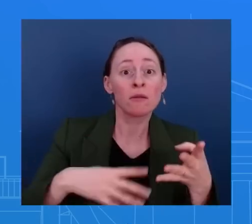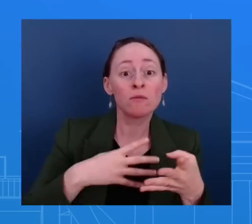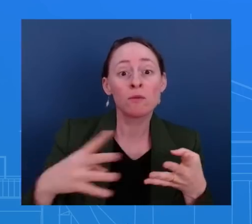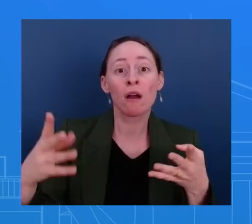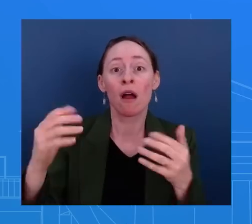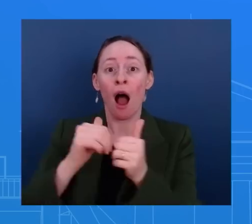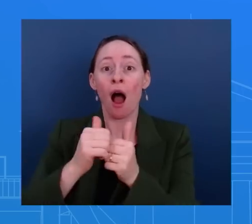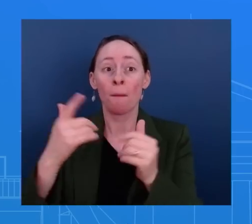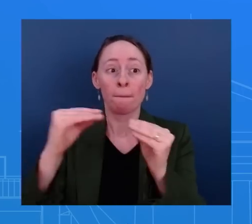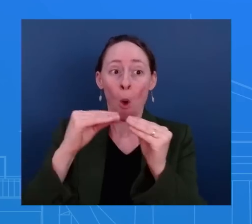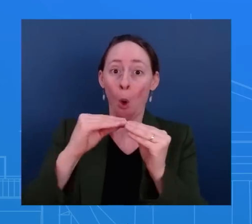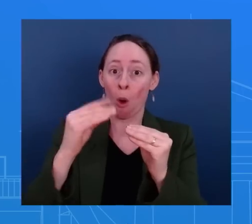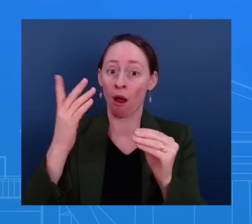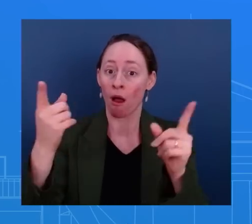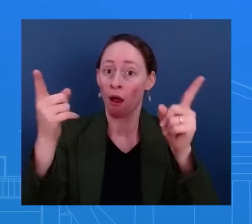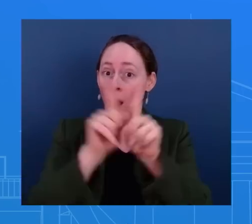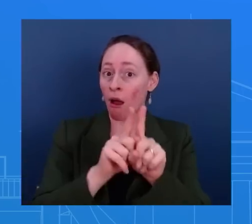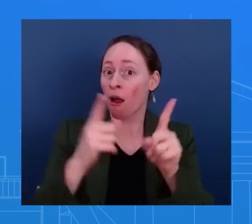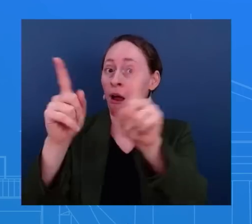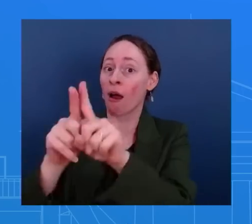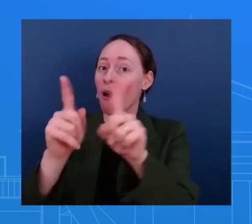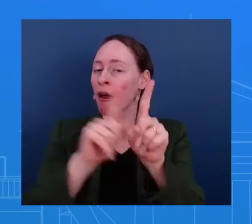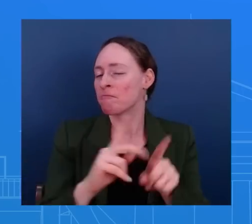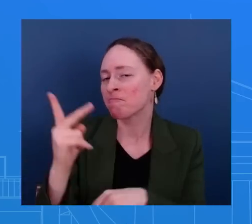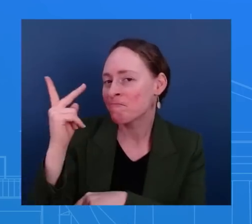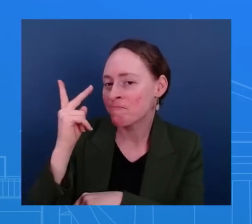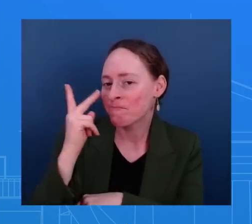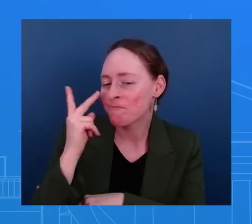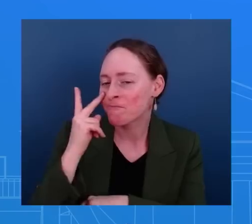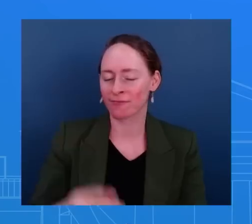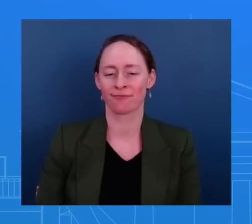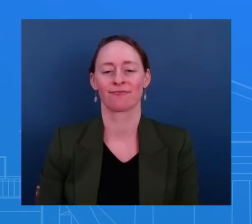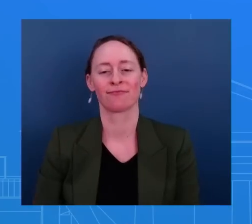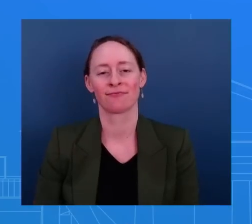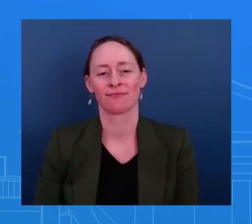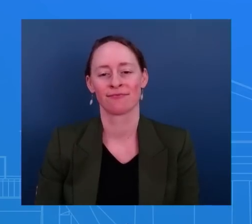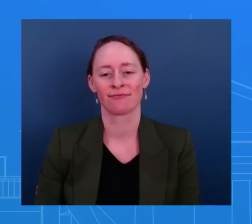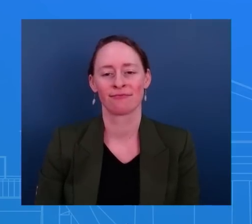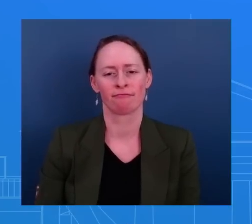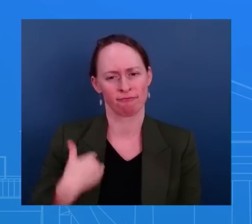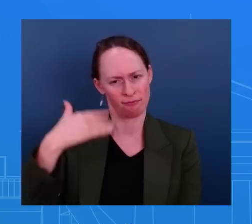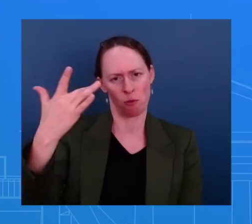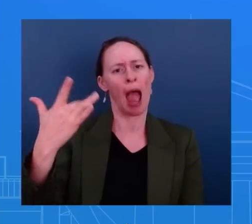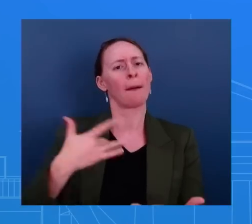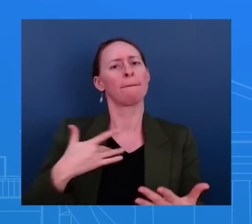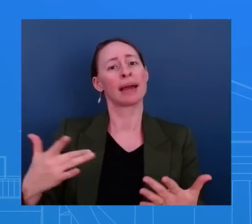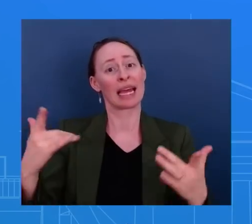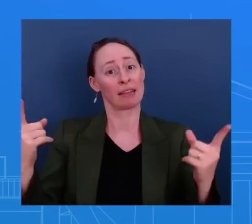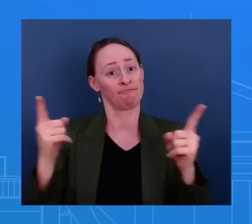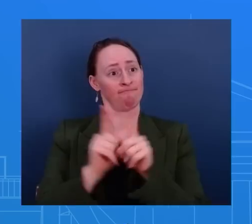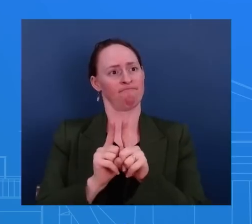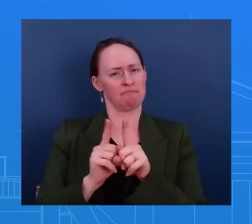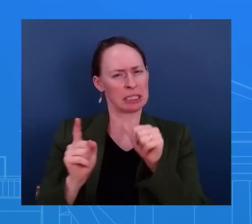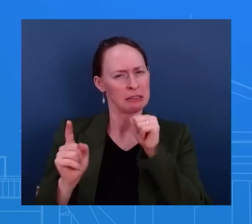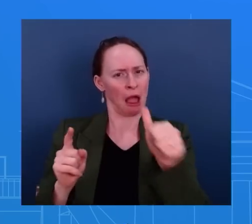The Press: -- haven't seen a lot of those sort of joint events. Usually, they -- they kind of branch out, flank out, and do those events separately. So, what is the thinking behind them? Ms. Jean-Pierre: I think there's been a couple of times